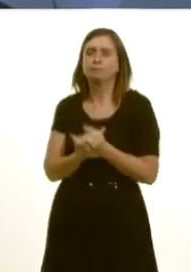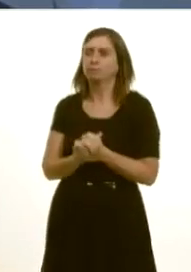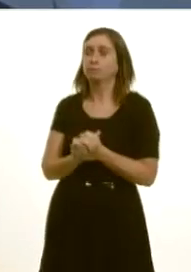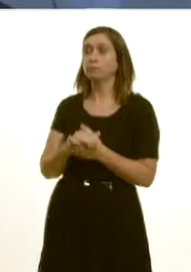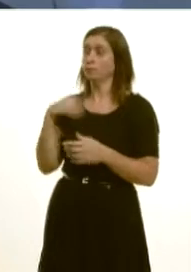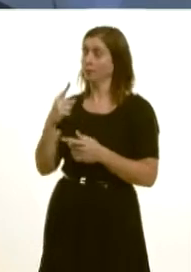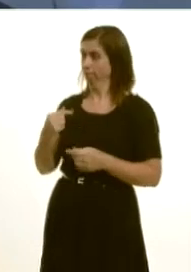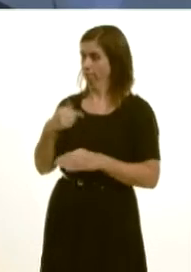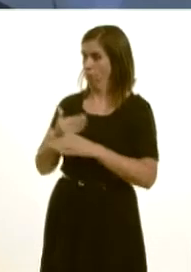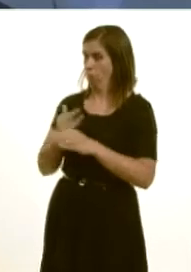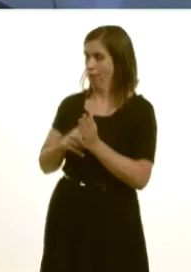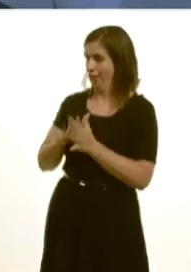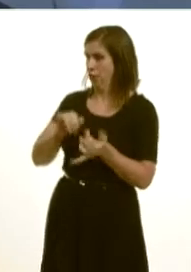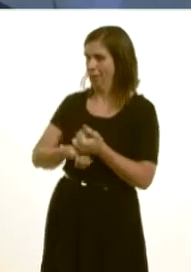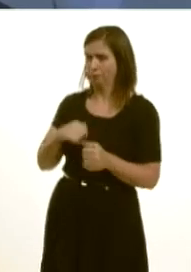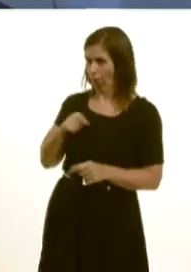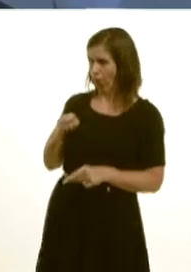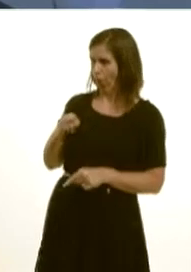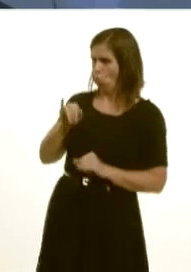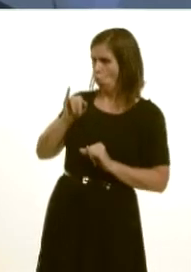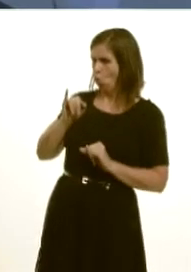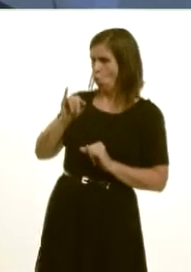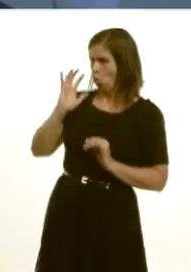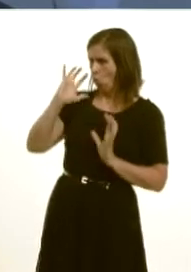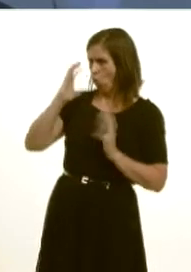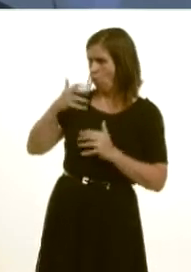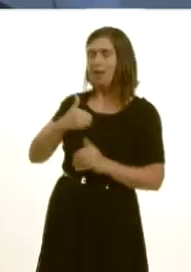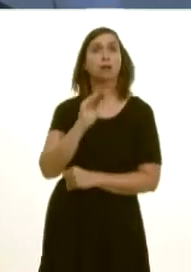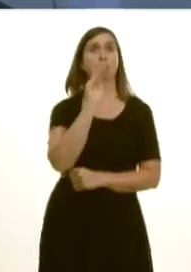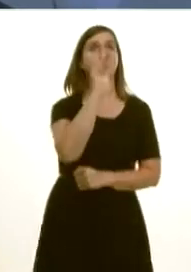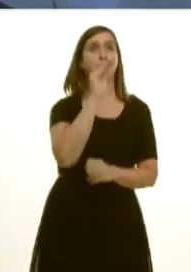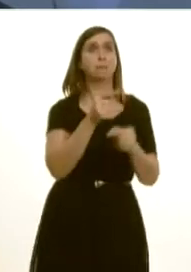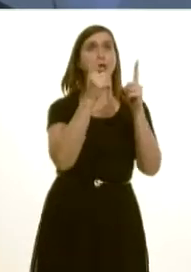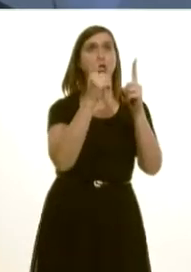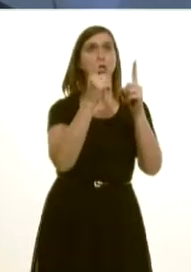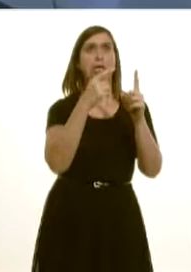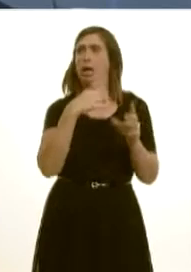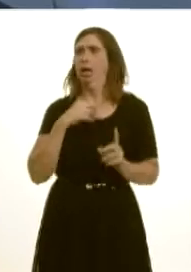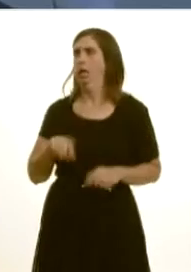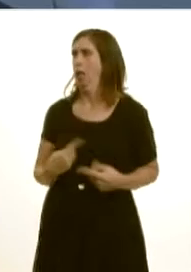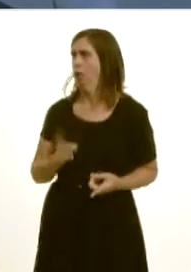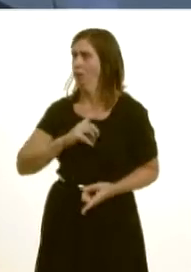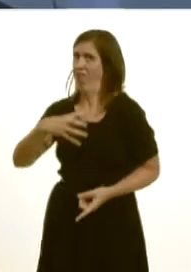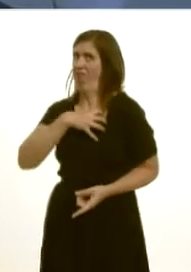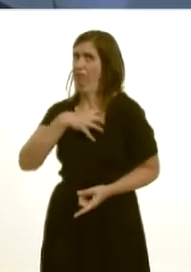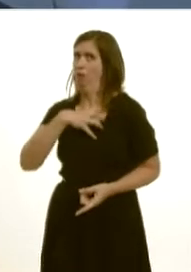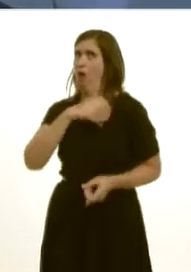genuine concern with the management in the NHS, they fear retribution once those points